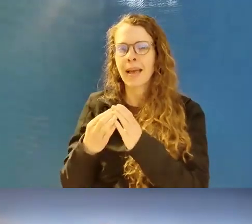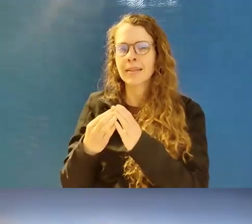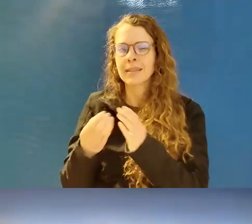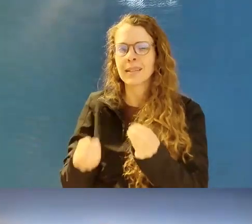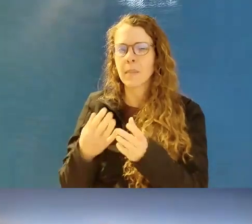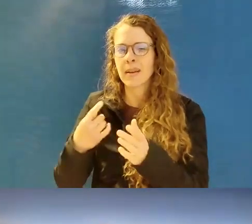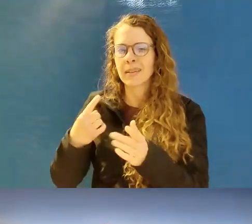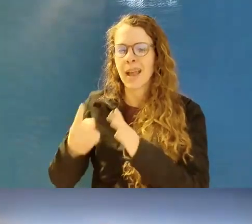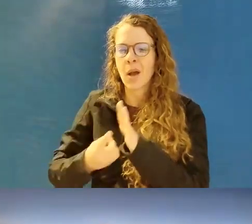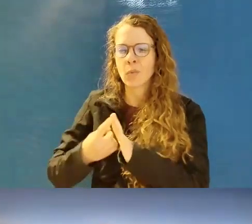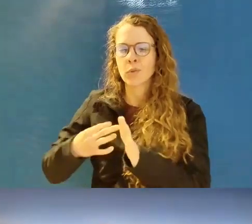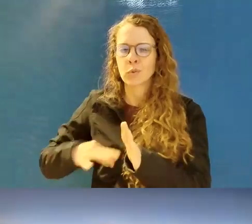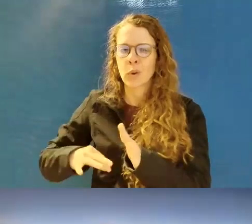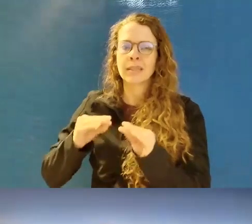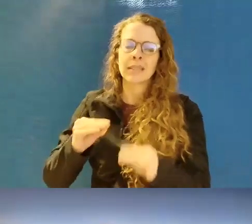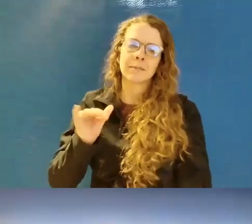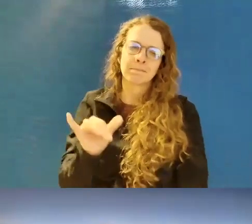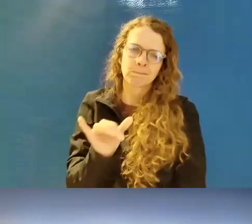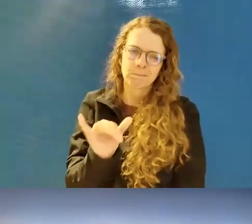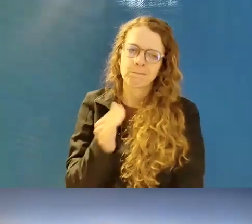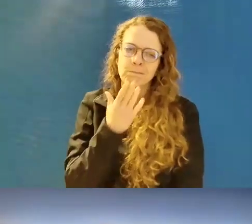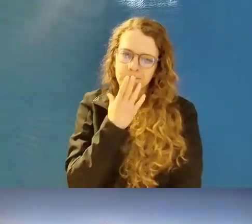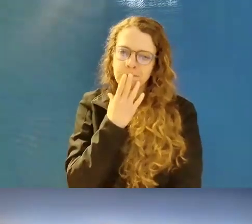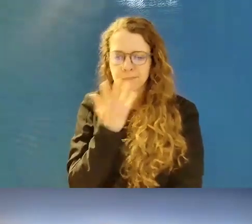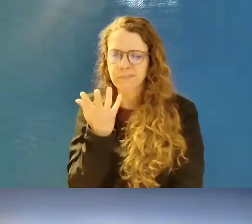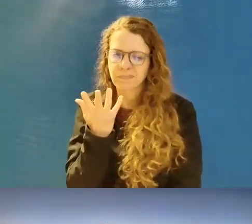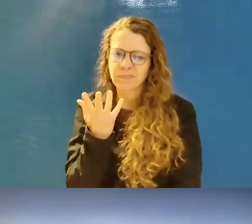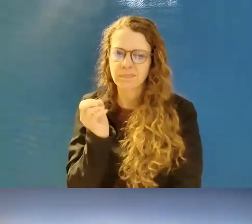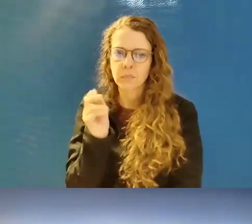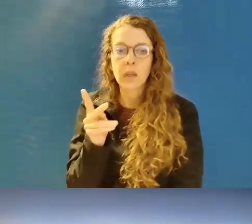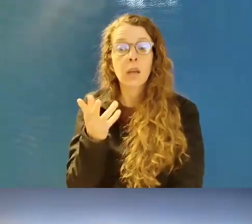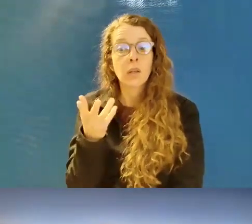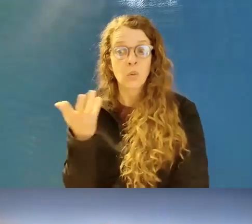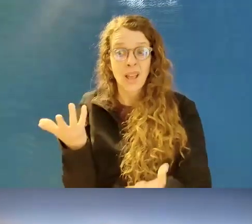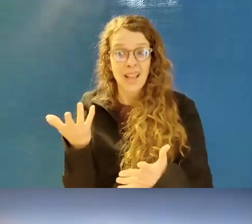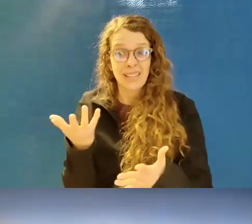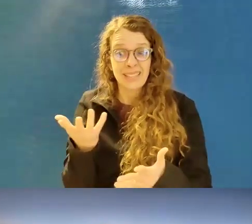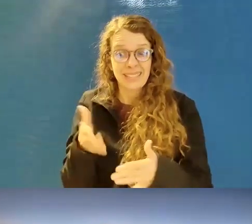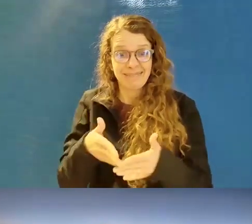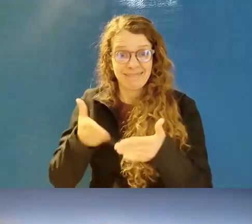Right. Yeah. Yeah. Okay. Okay. Yeah. We are officially done.